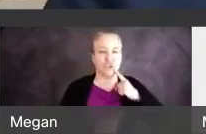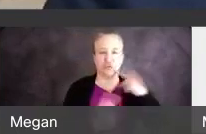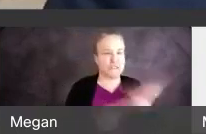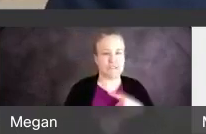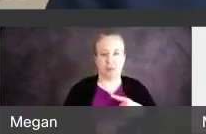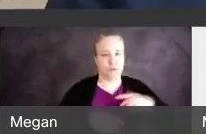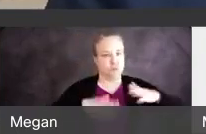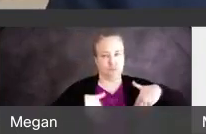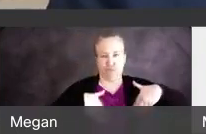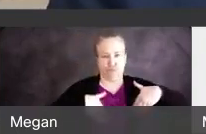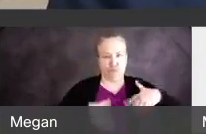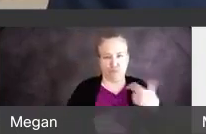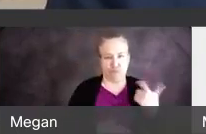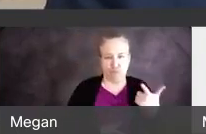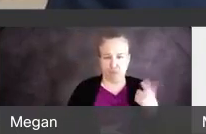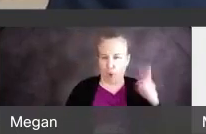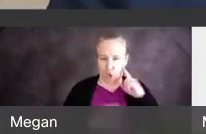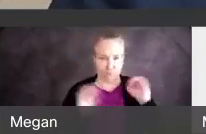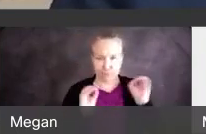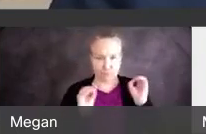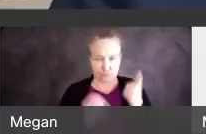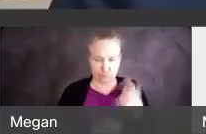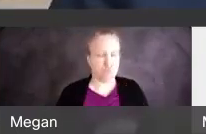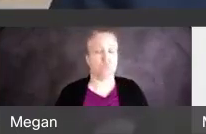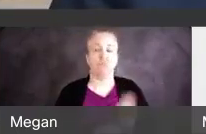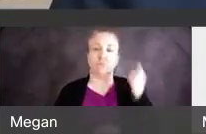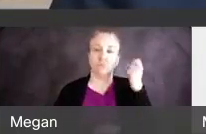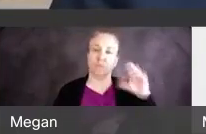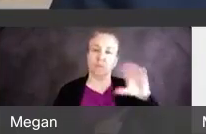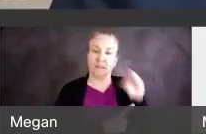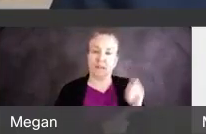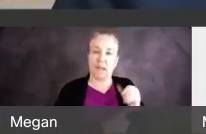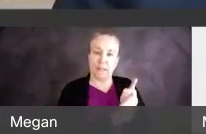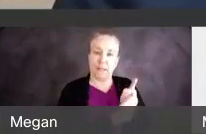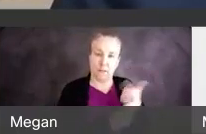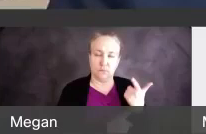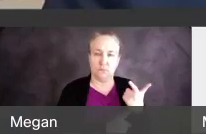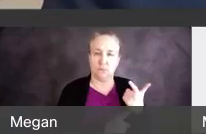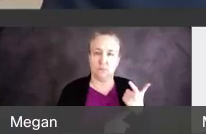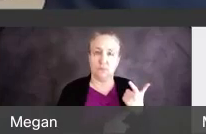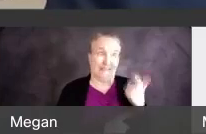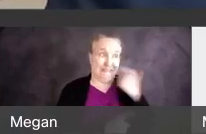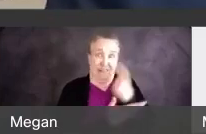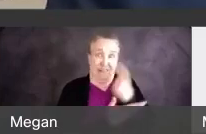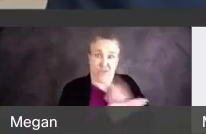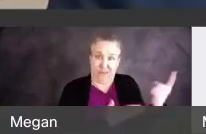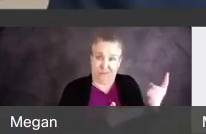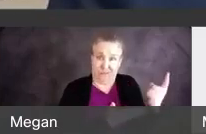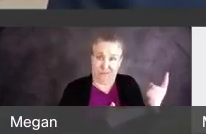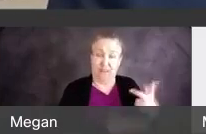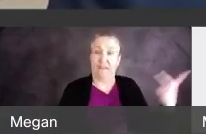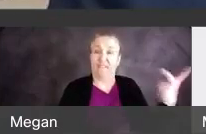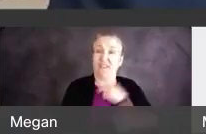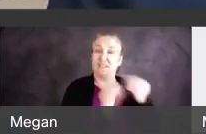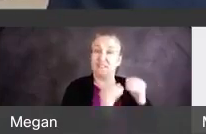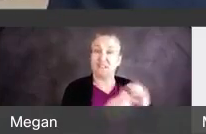that I'm aware of and the County has received this week the same amount of vaccine that we received